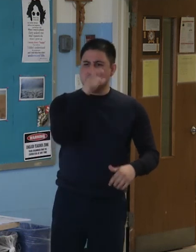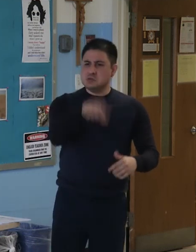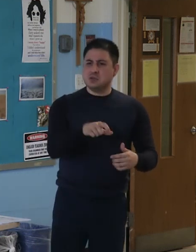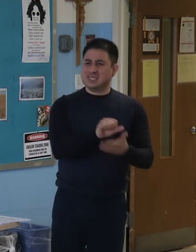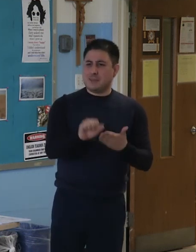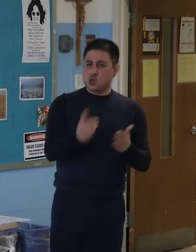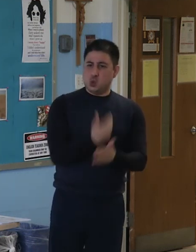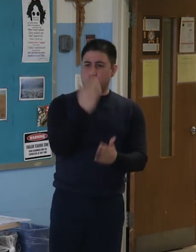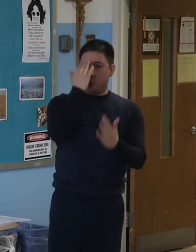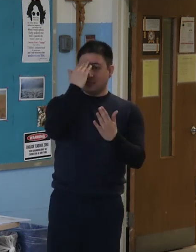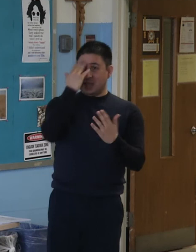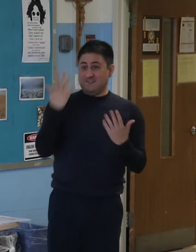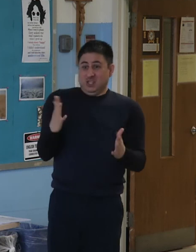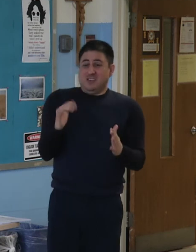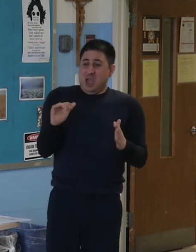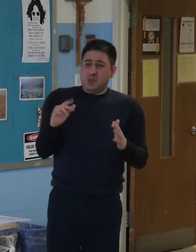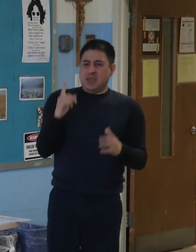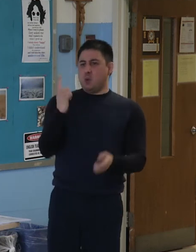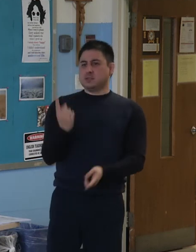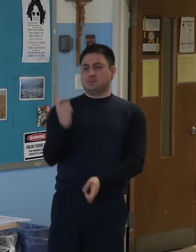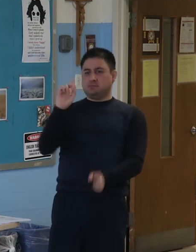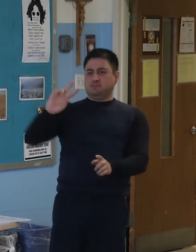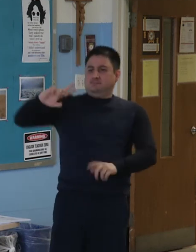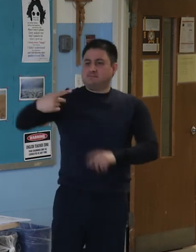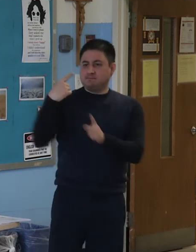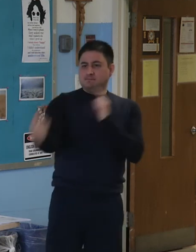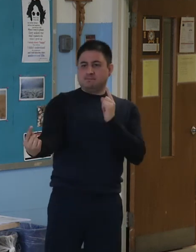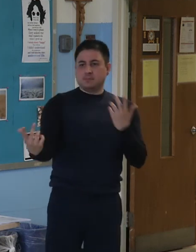newly ordained, this was controversial, I mean there, that, really has been quite a